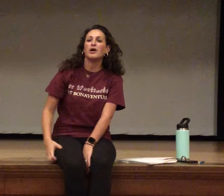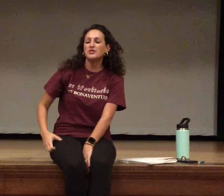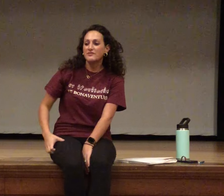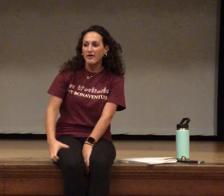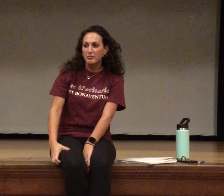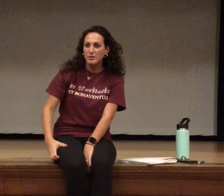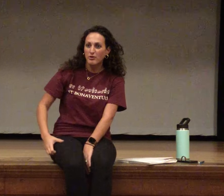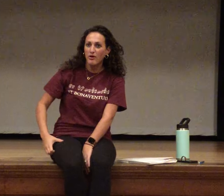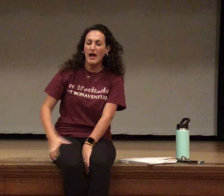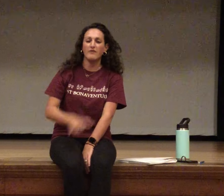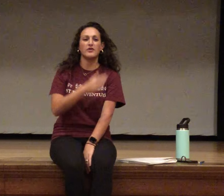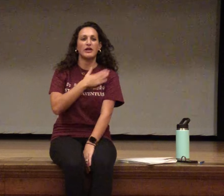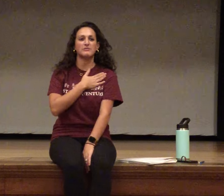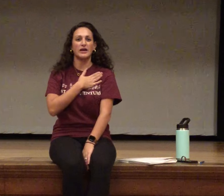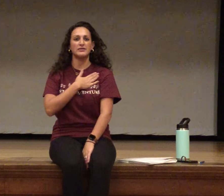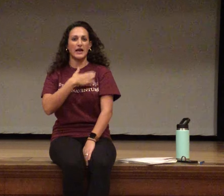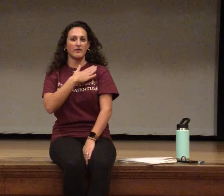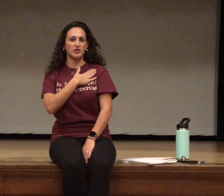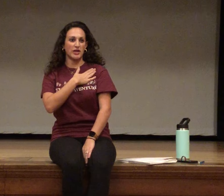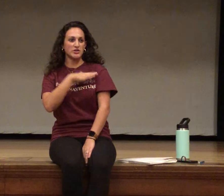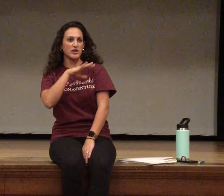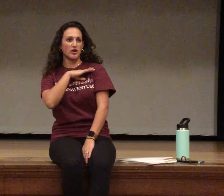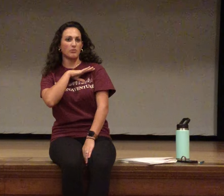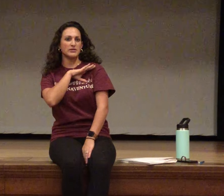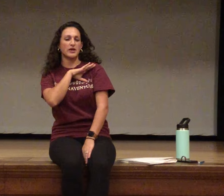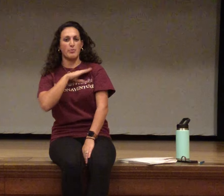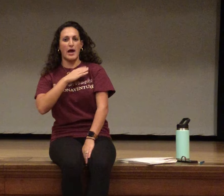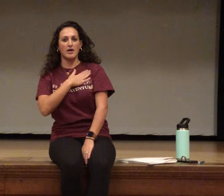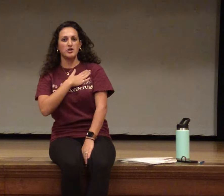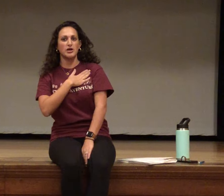um a bunch of deaf people have their name signs like on their chest right here almost like a badge